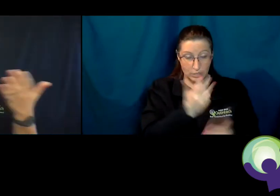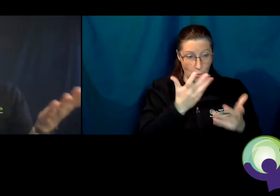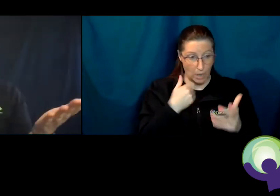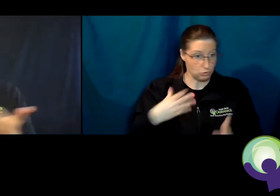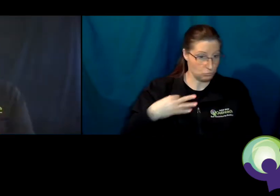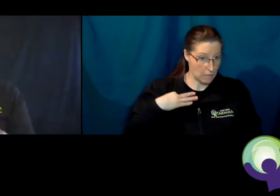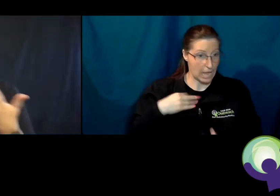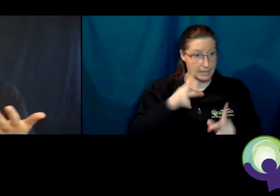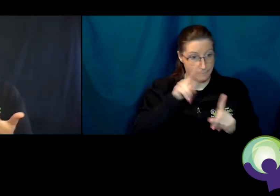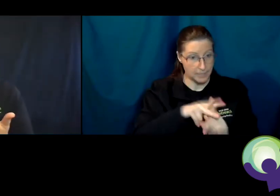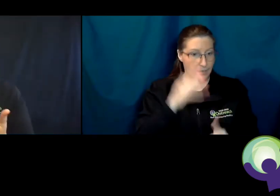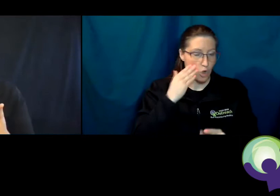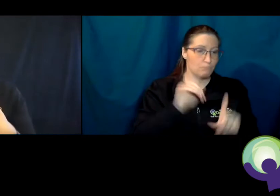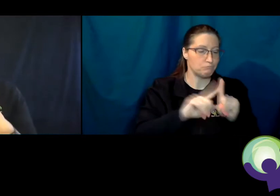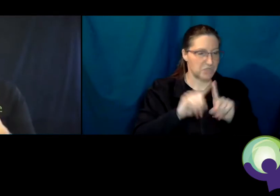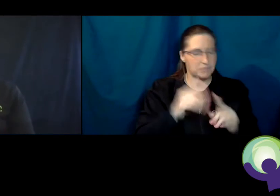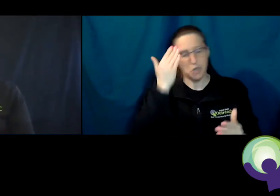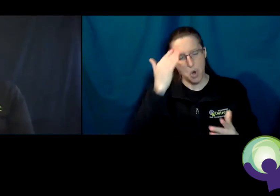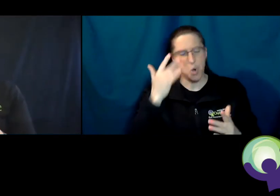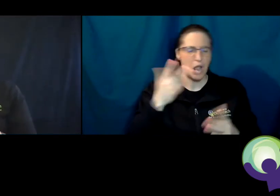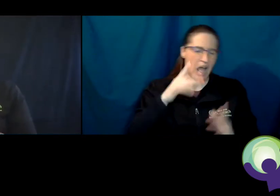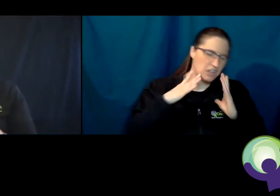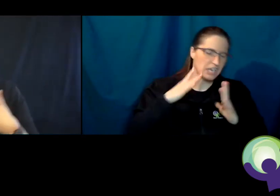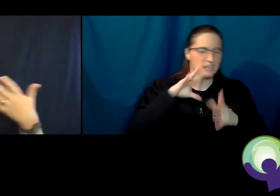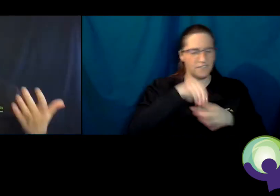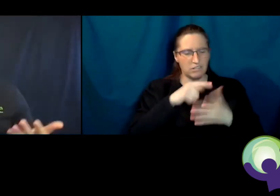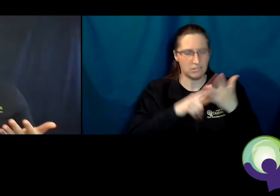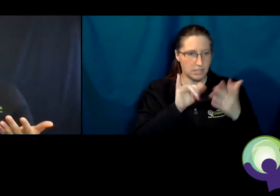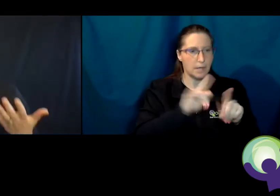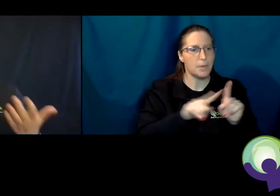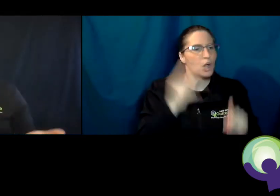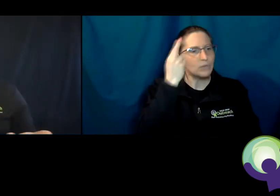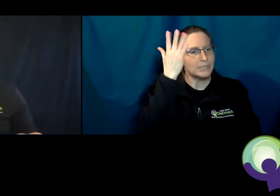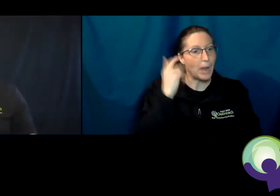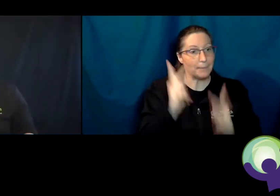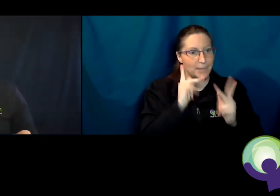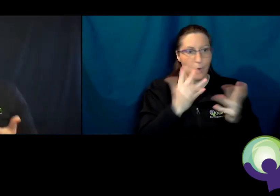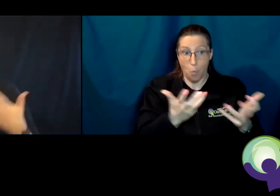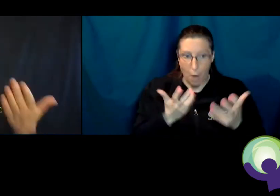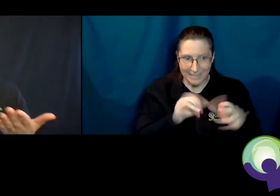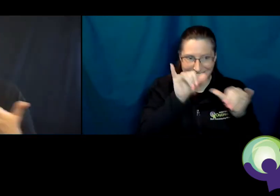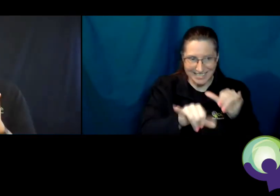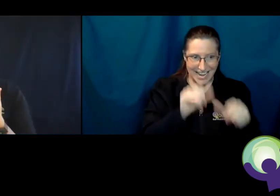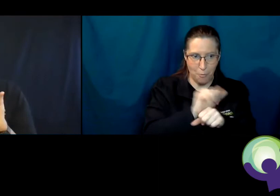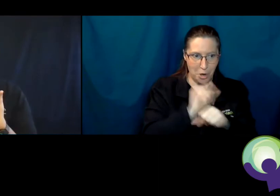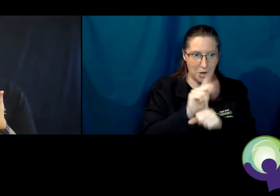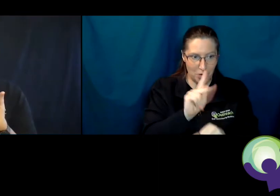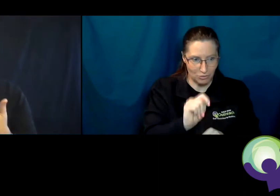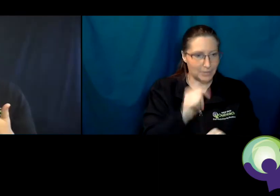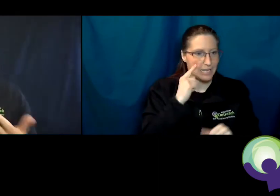those holidays and things in there. What are some of the reasons that people give for wanting to stay in the company? They start and then they just they make it their